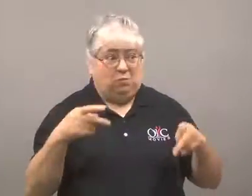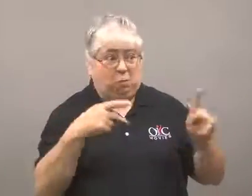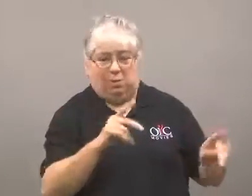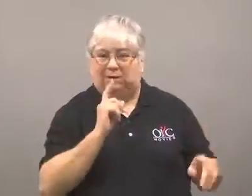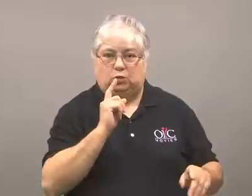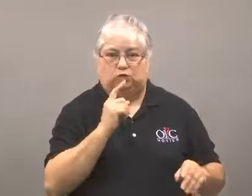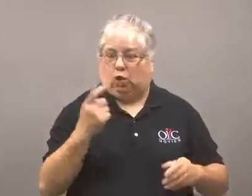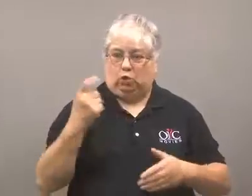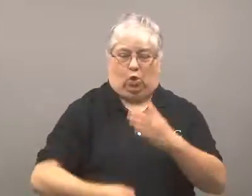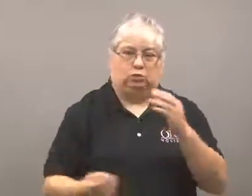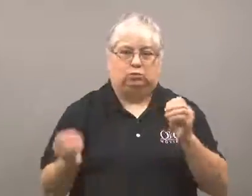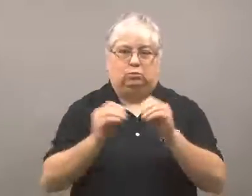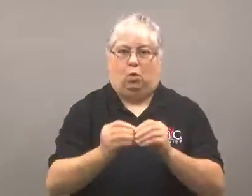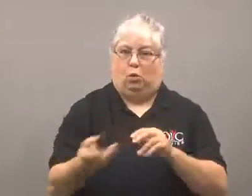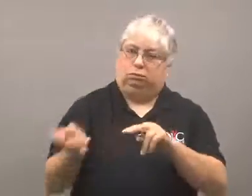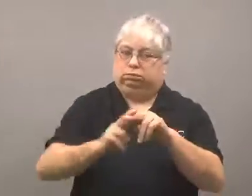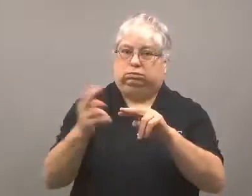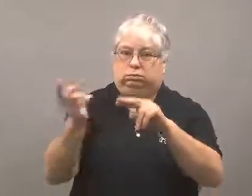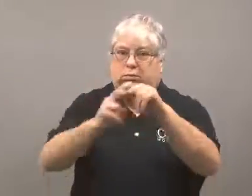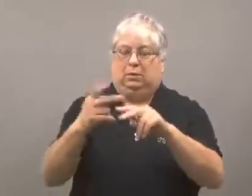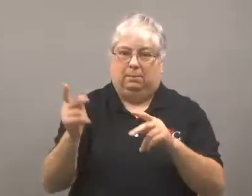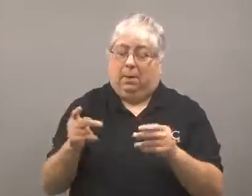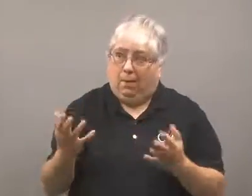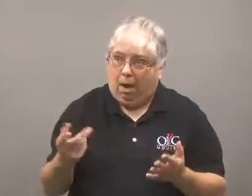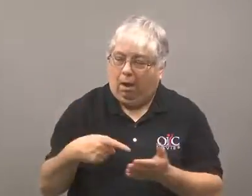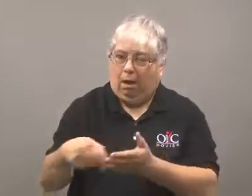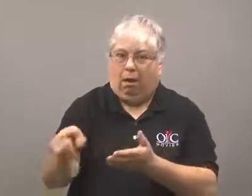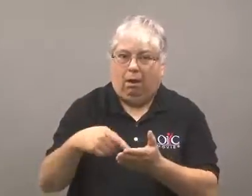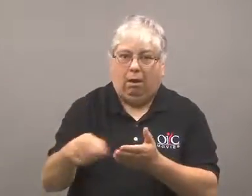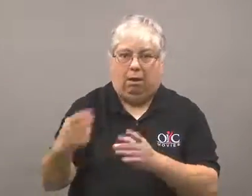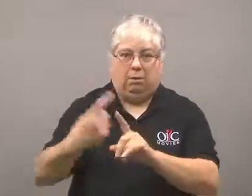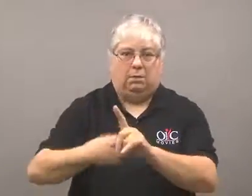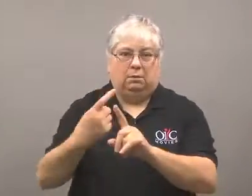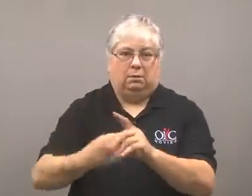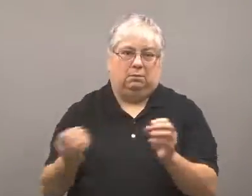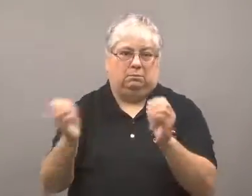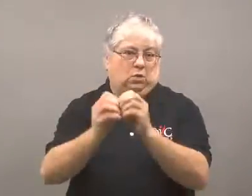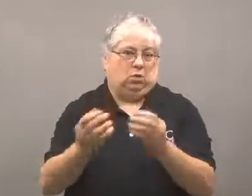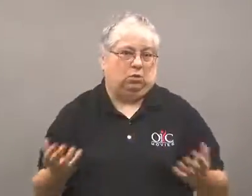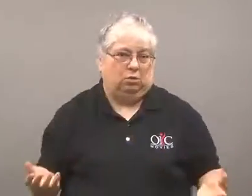It would have resulted in higher costs for consumers.